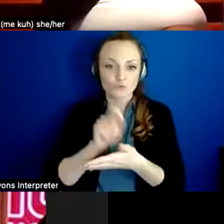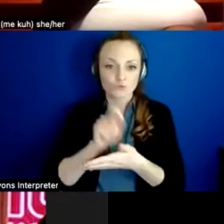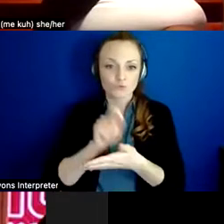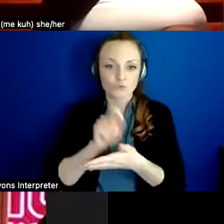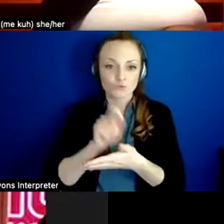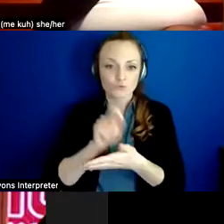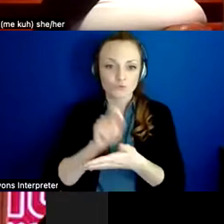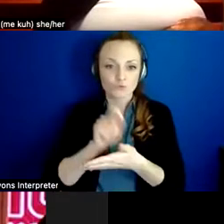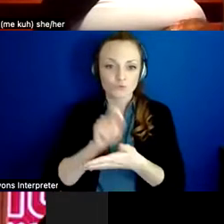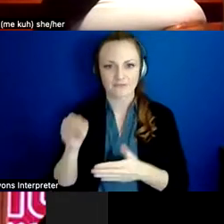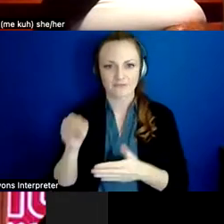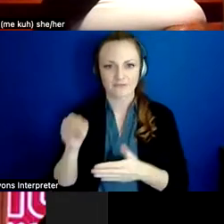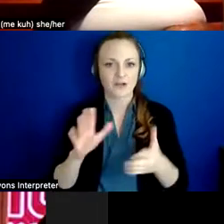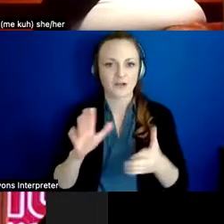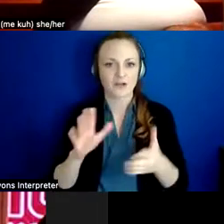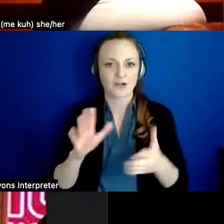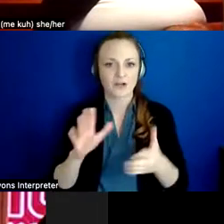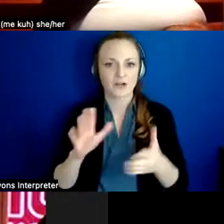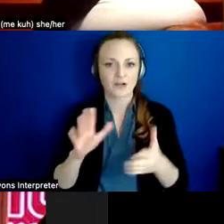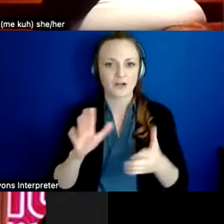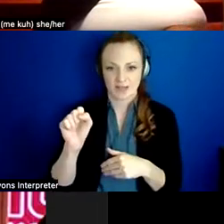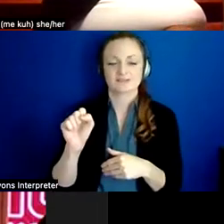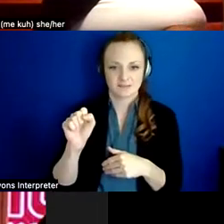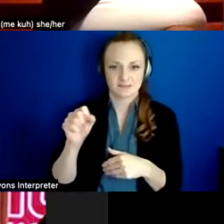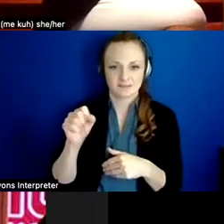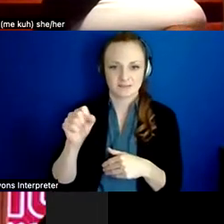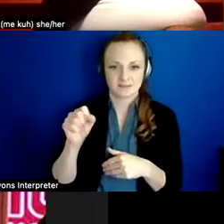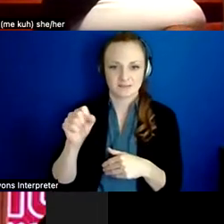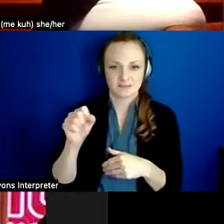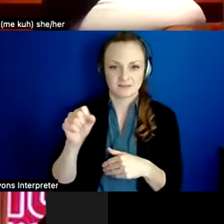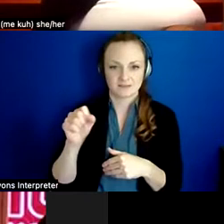20:11:47 Not all Jews will do that some will some won't some will sing in Hebrew.